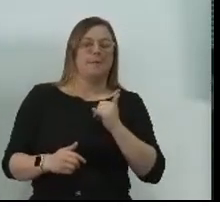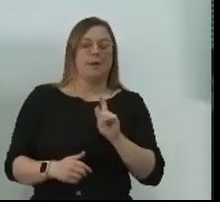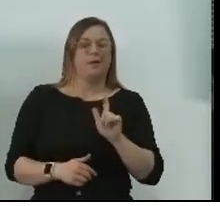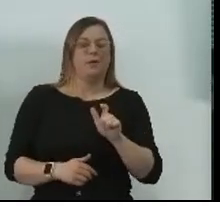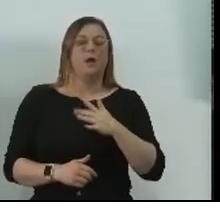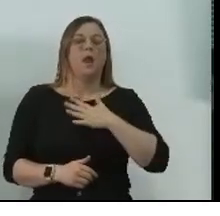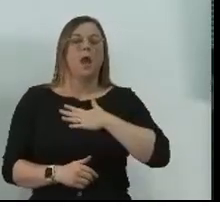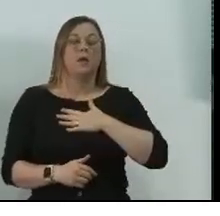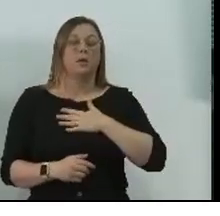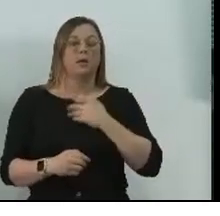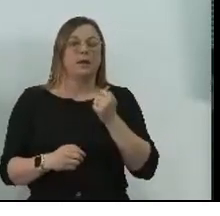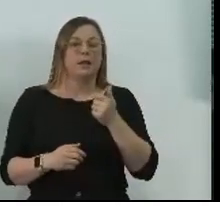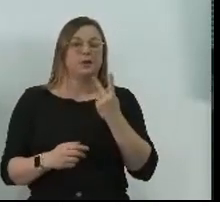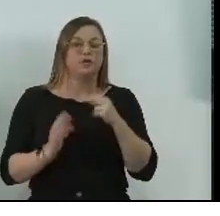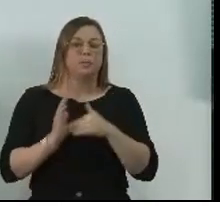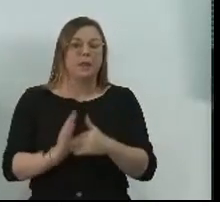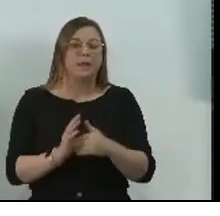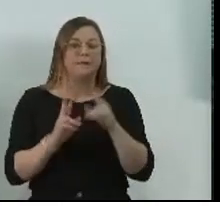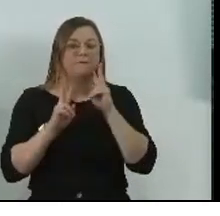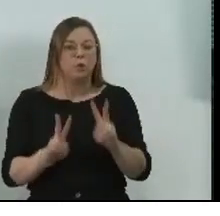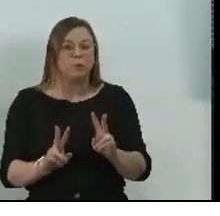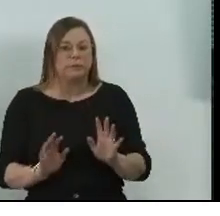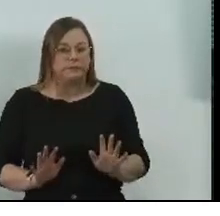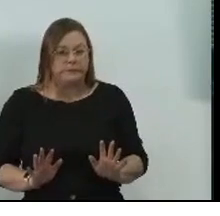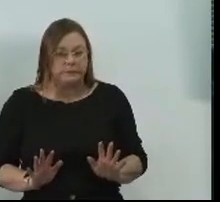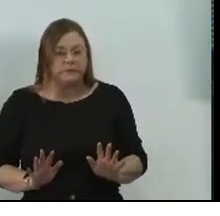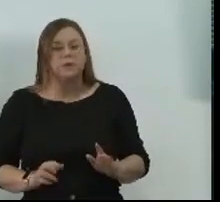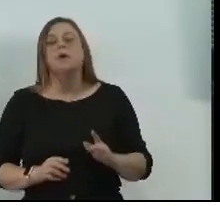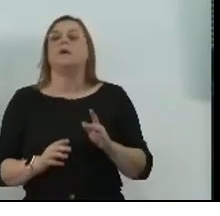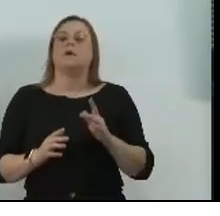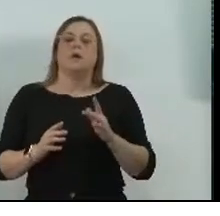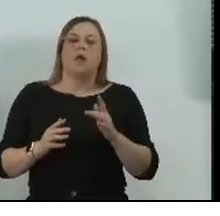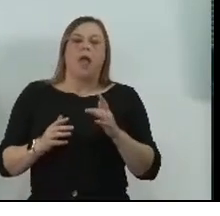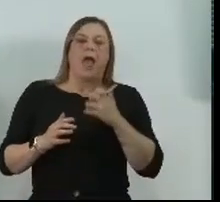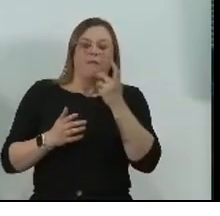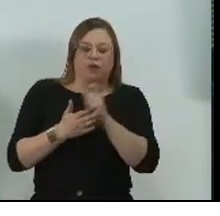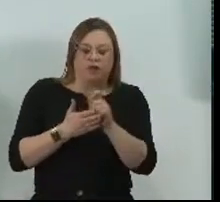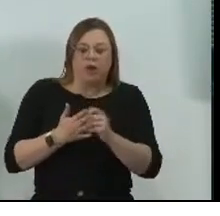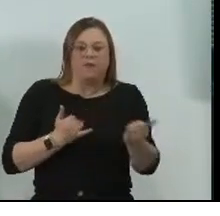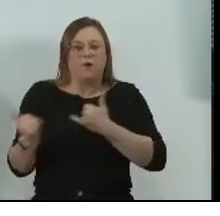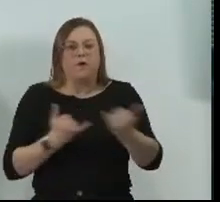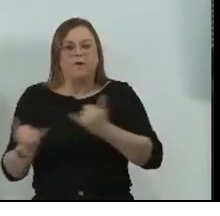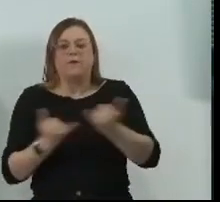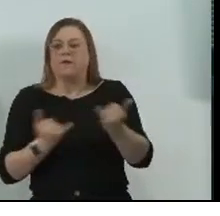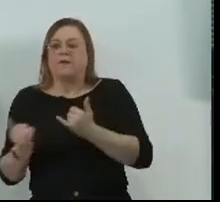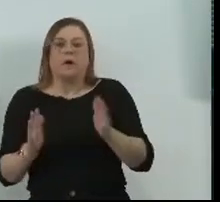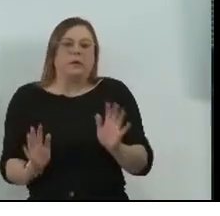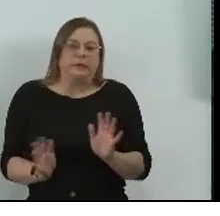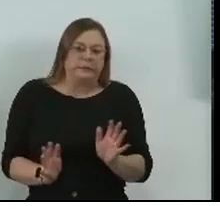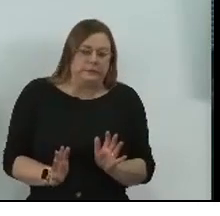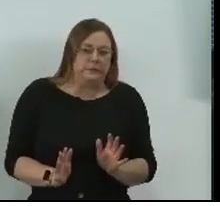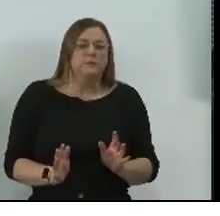Got nearly 2 million views. Been on the train to every journalist under the sun. But I think it's just a sign where,